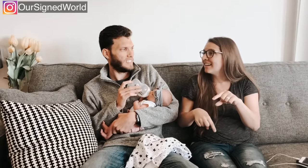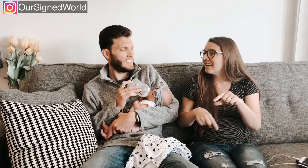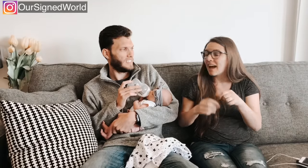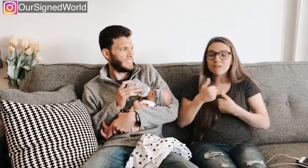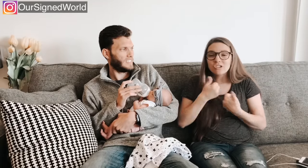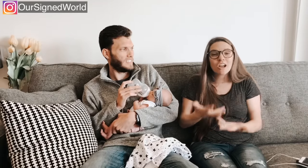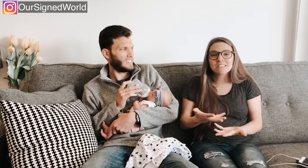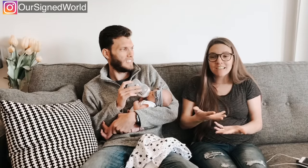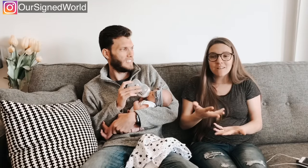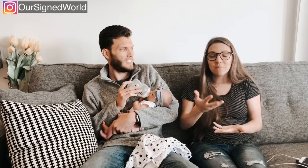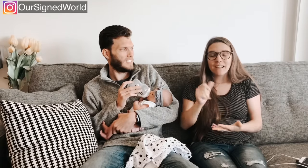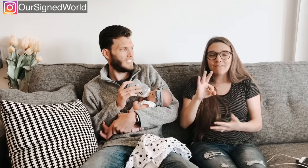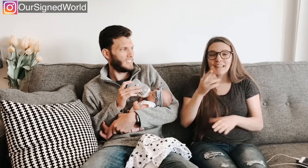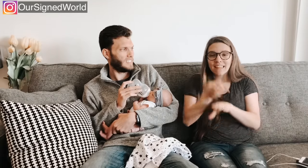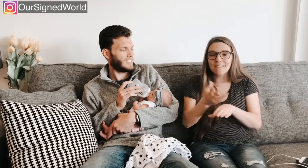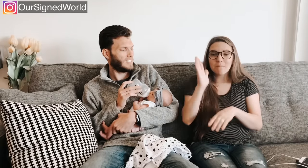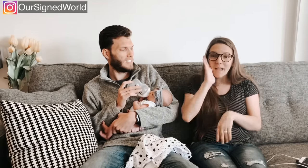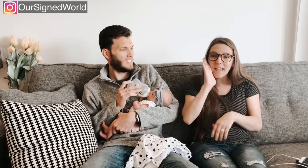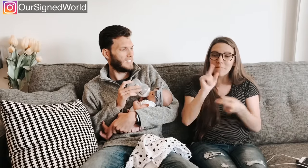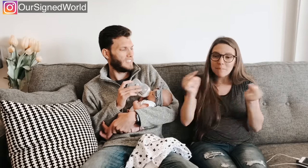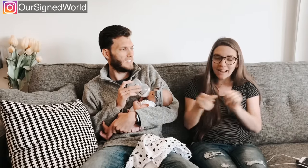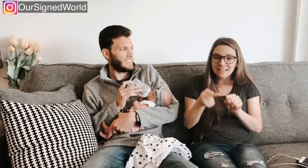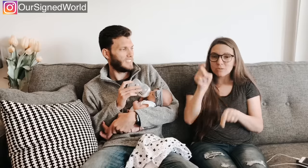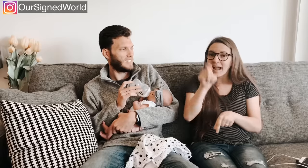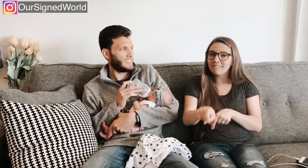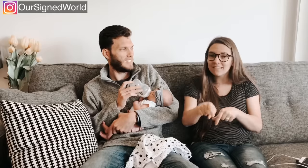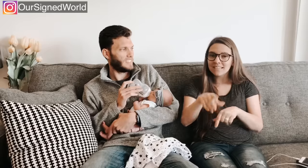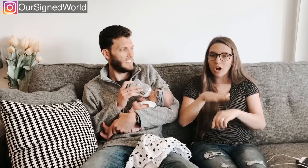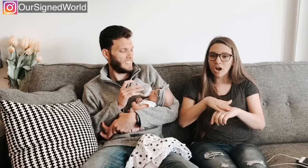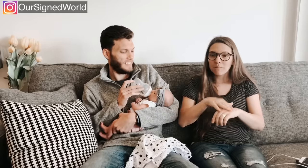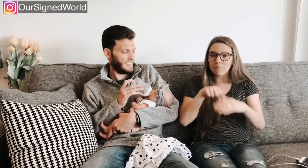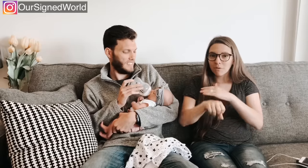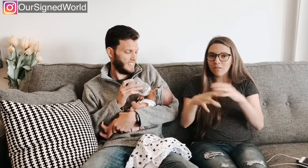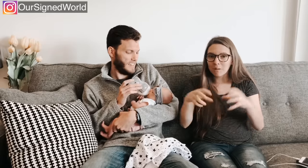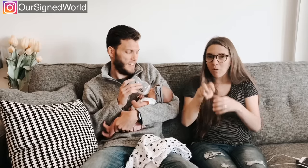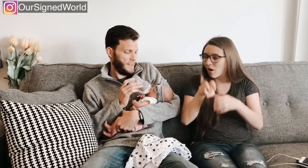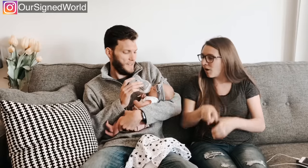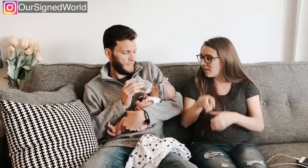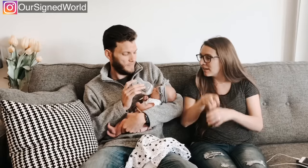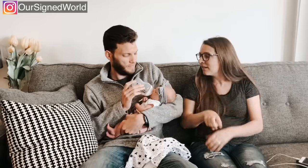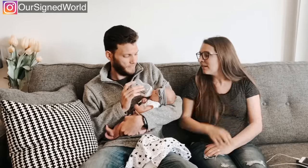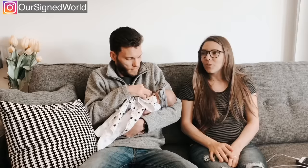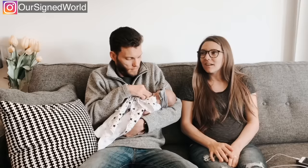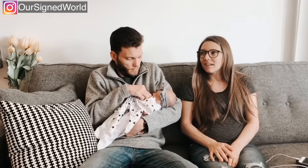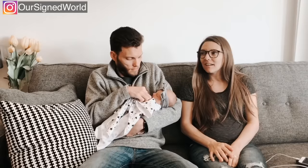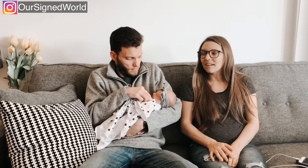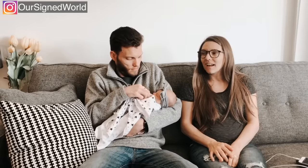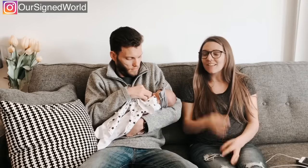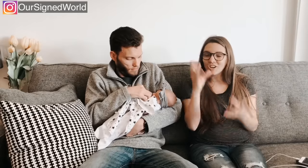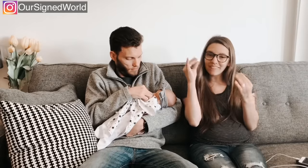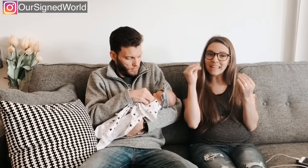I can't. I'm exhausted but if I lay in the bed, I'm in pain so I have to stay on my birthing ball. I started thinking